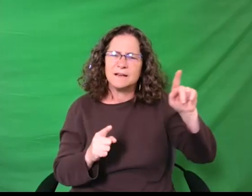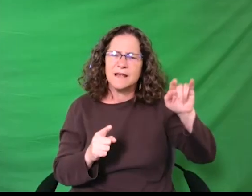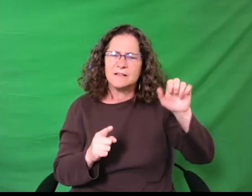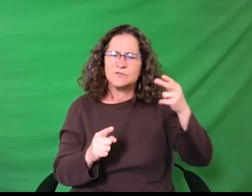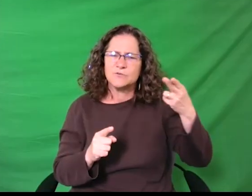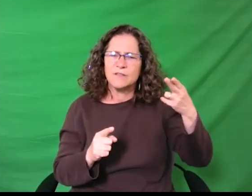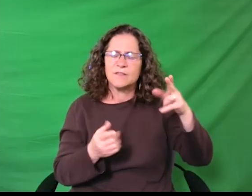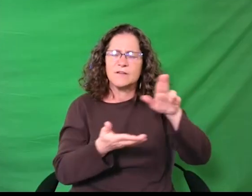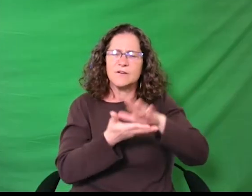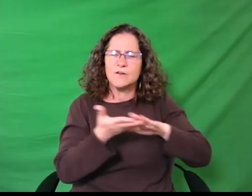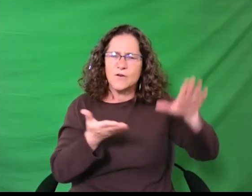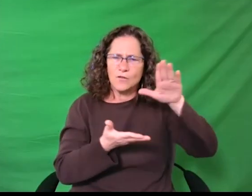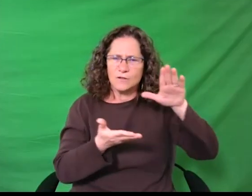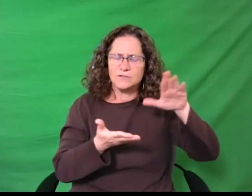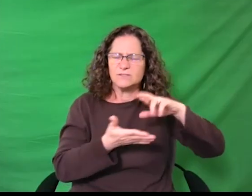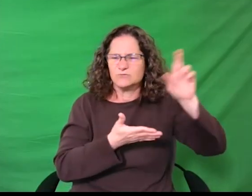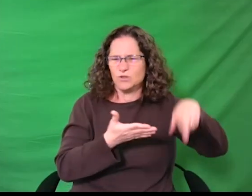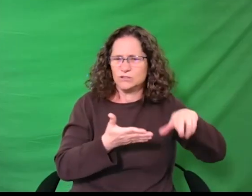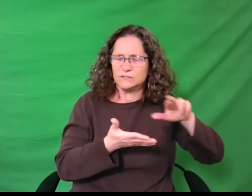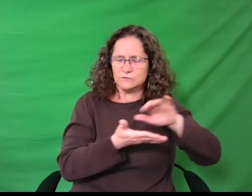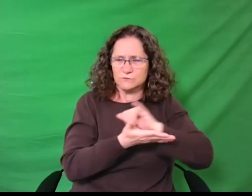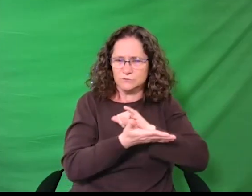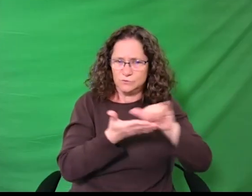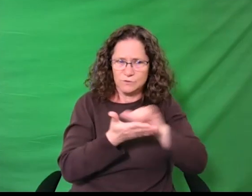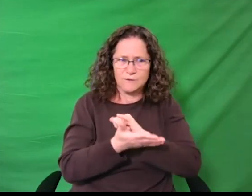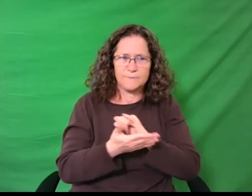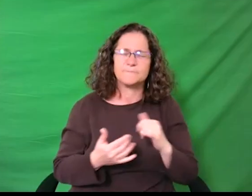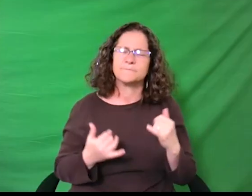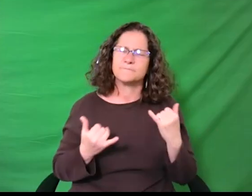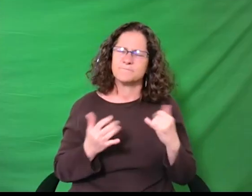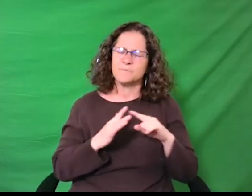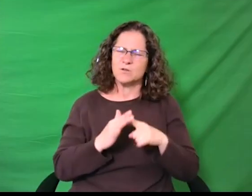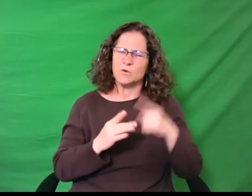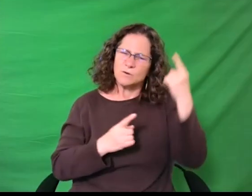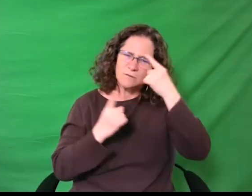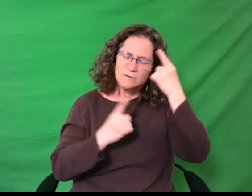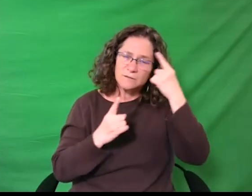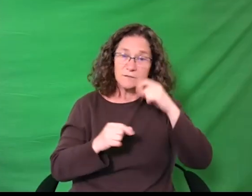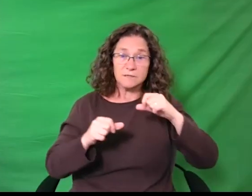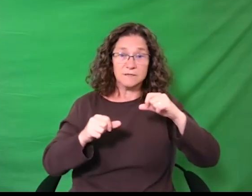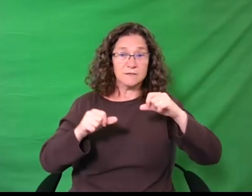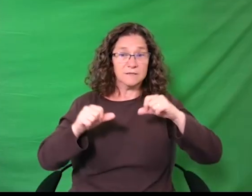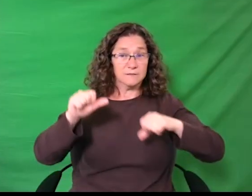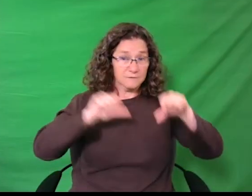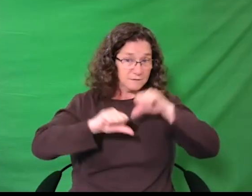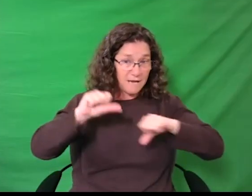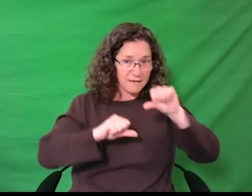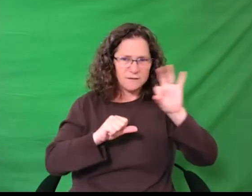And I'd like to start us thinking about the science of reading. And we know from the science of reading